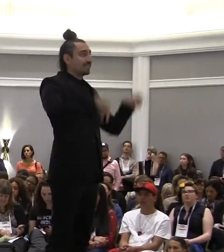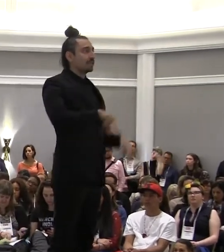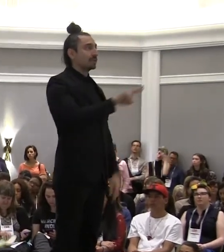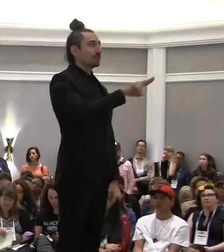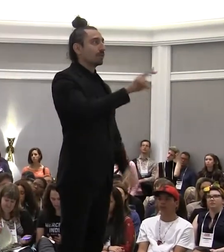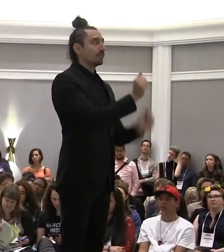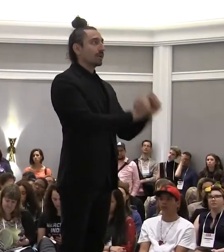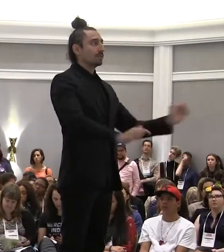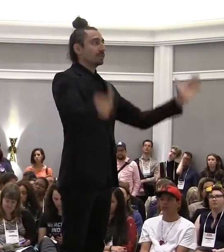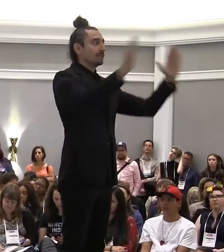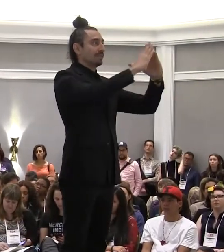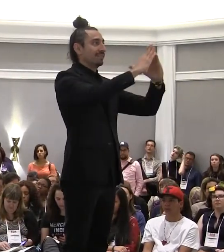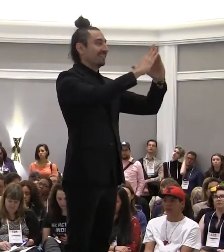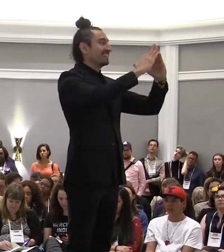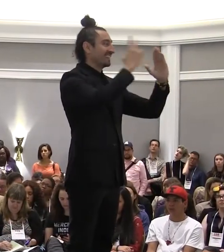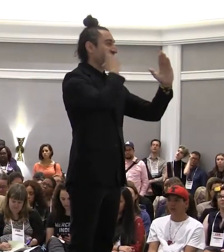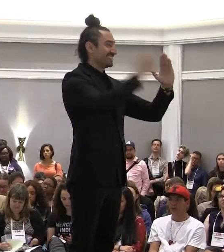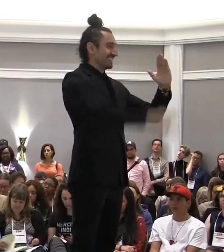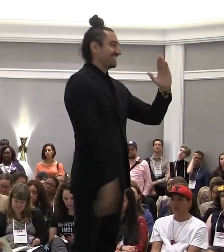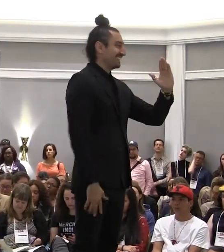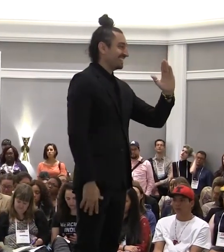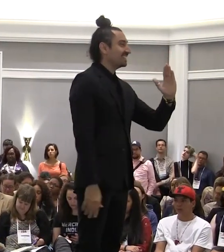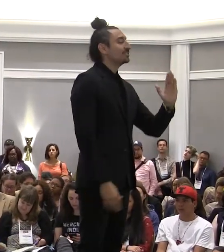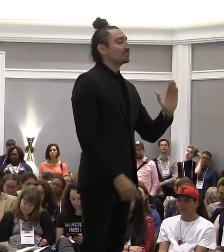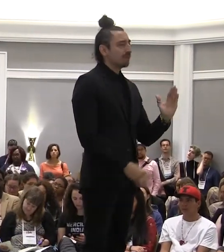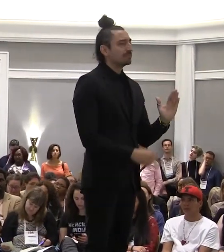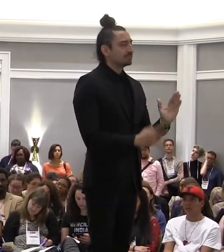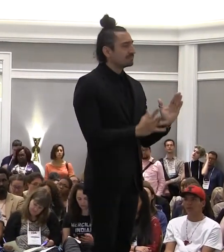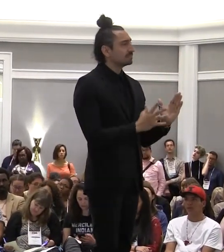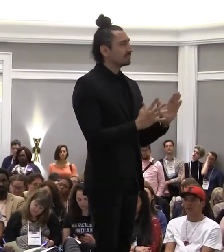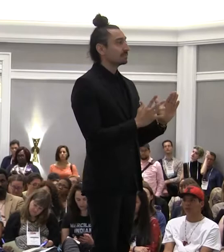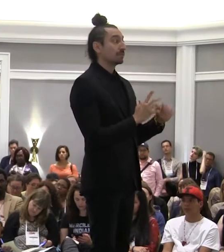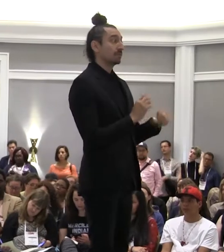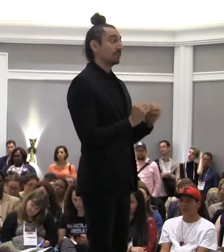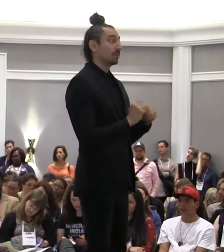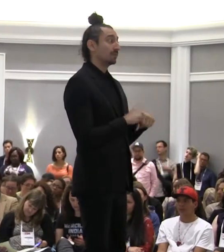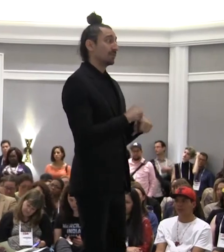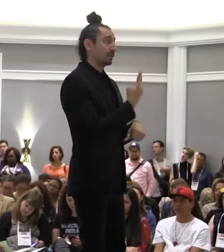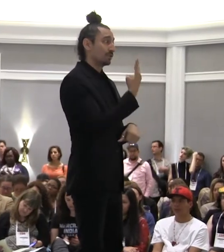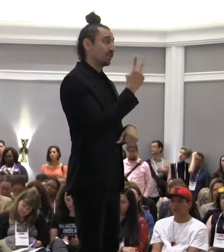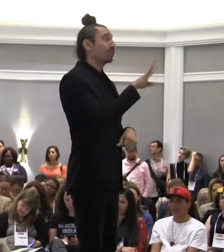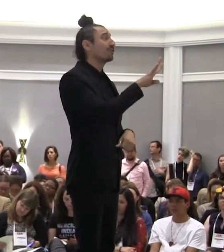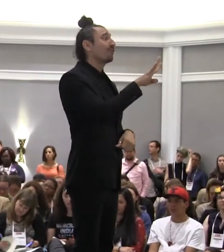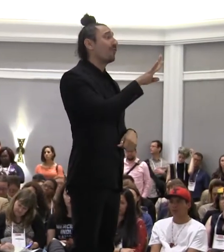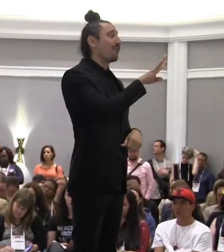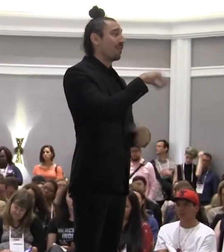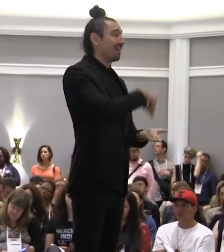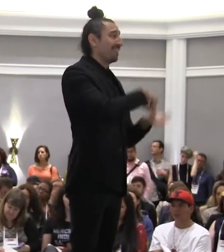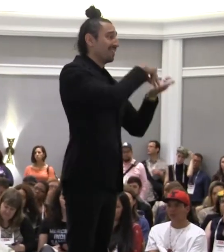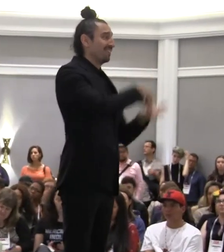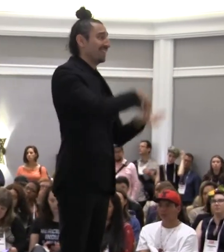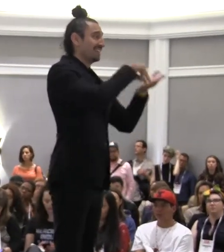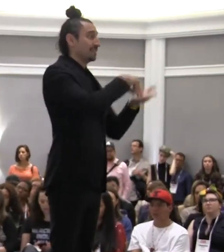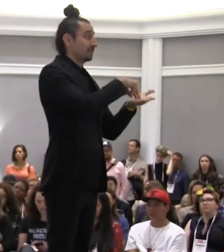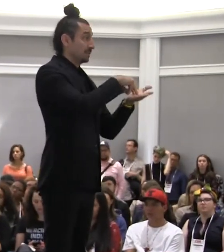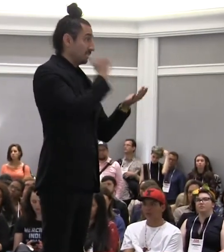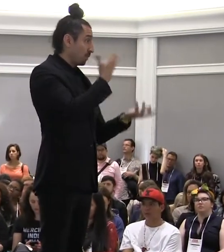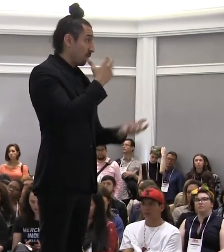We just ask you to give yourself a little bit extra time to get up there, because there are only four elevators. and if you want to climb 23 flights of stairs,